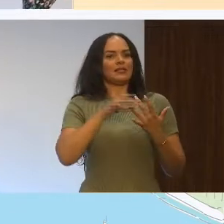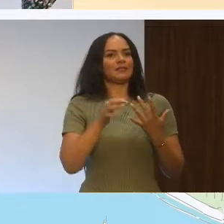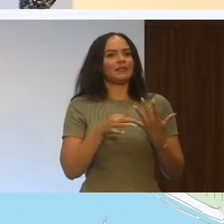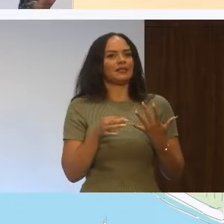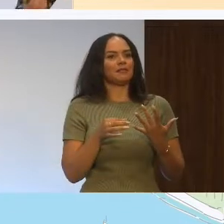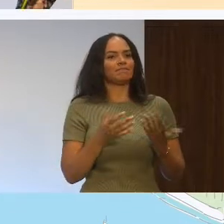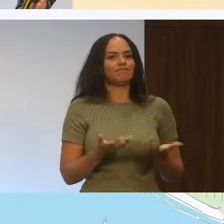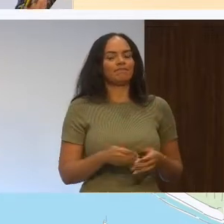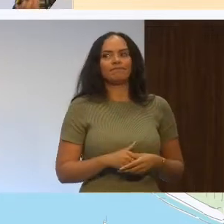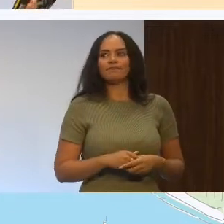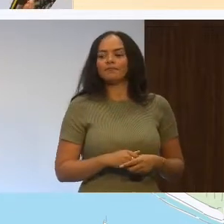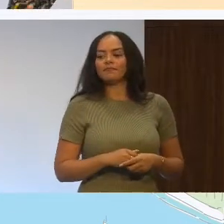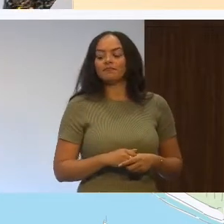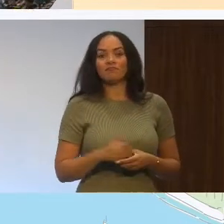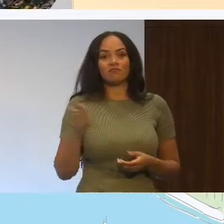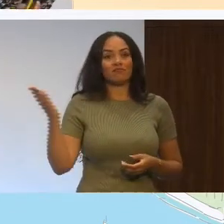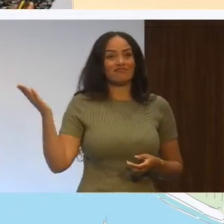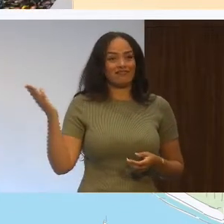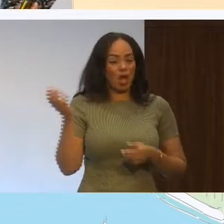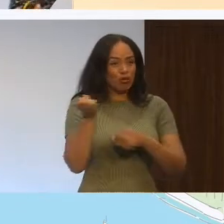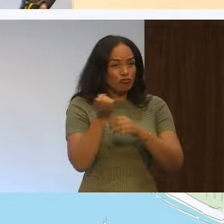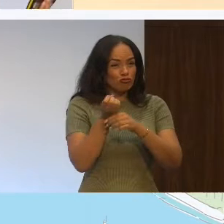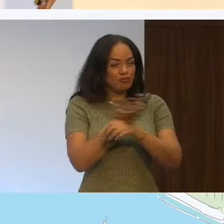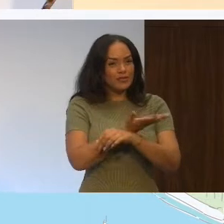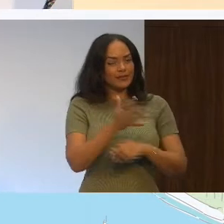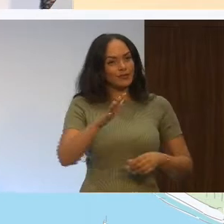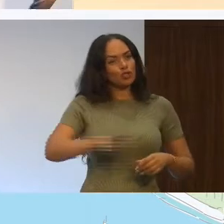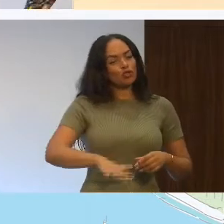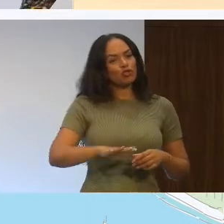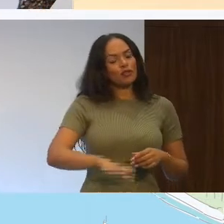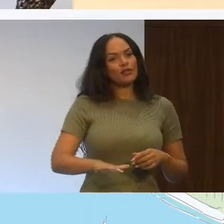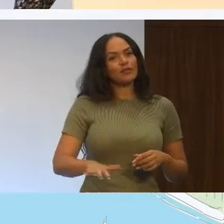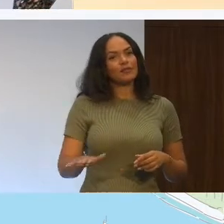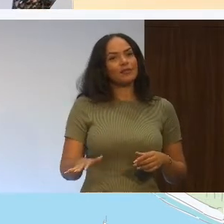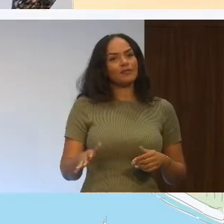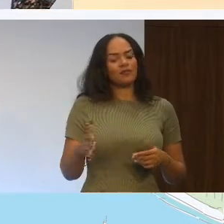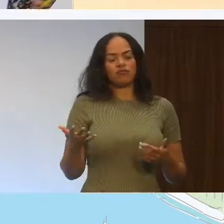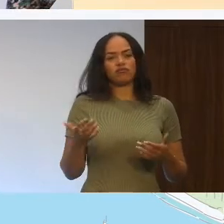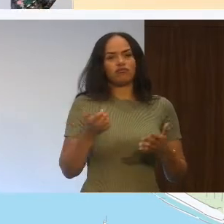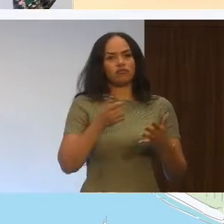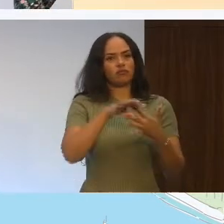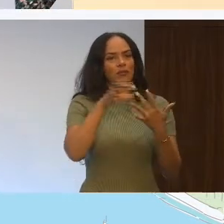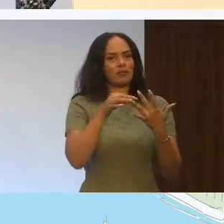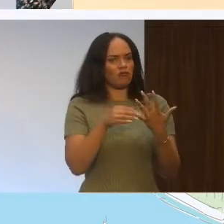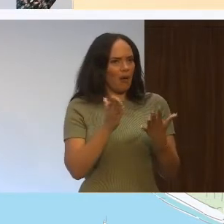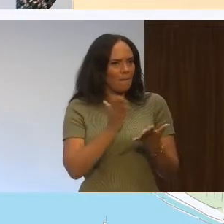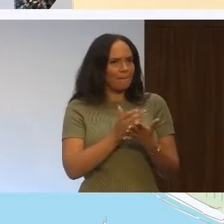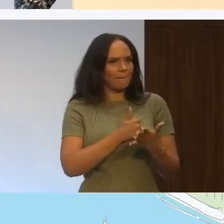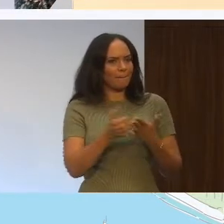But you can see there that even in the green, even in the children and the adolescents, these symptoms are really, really common.